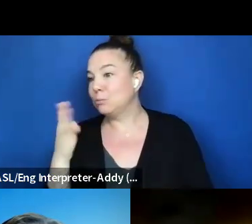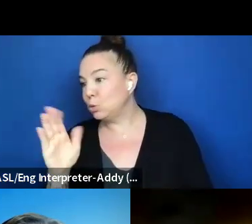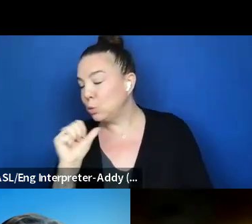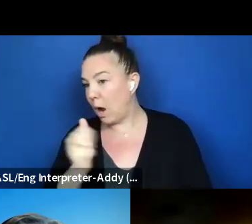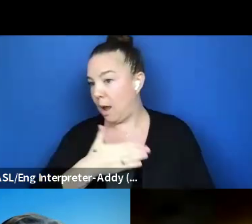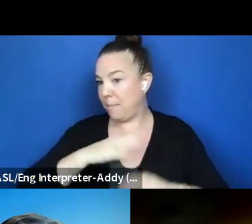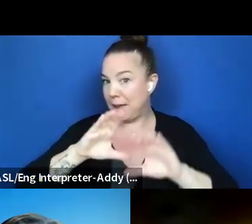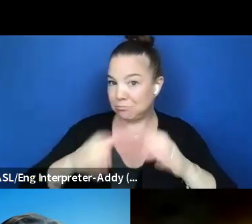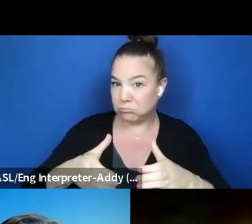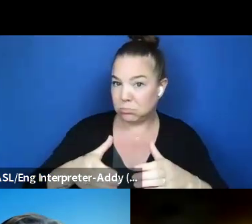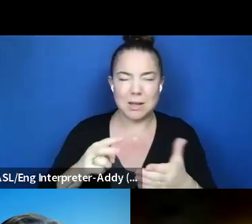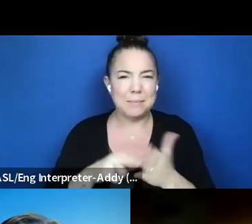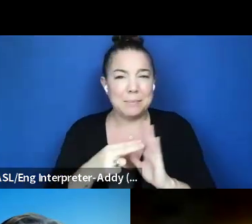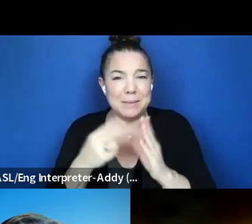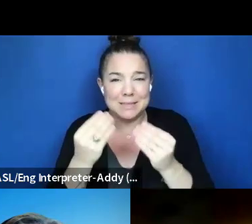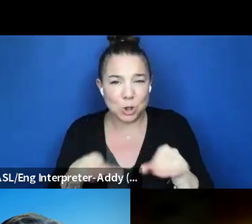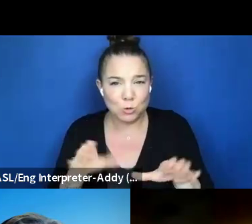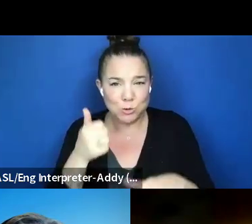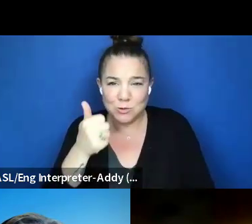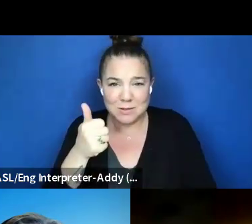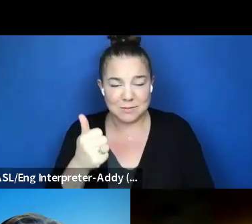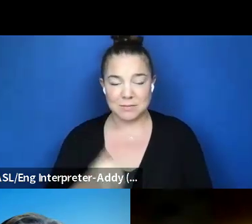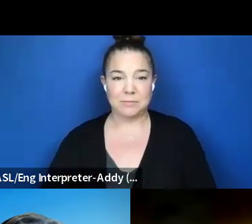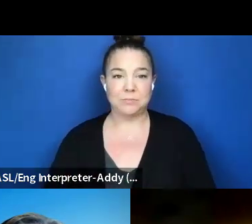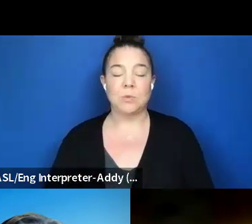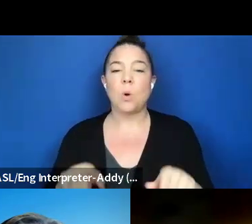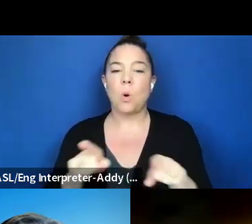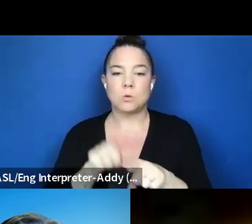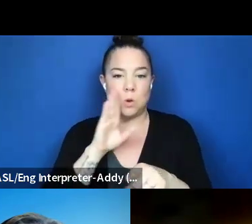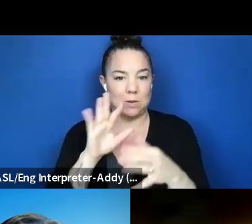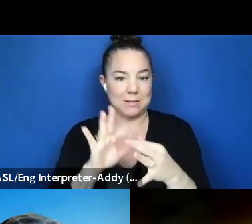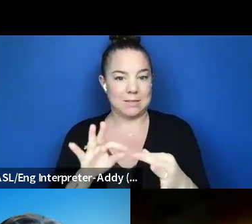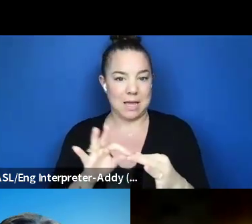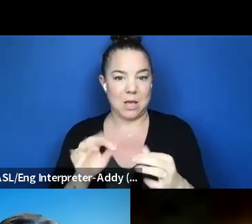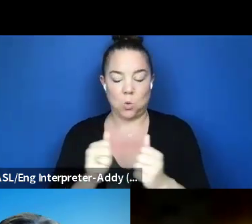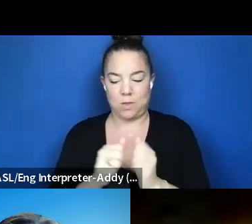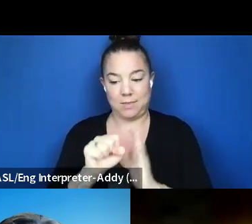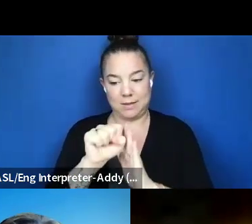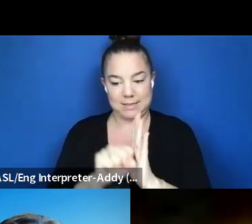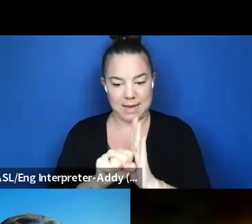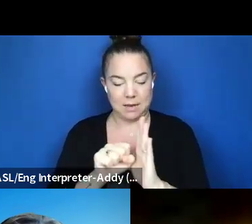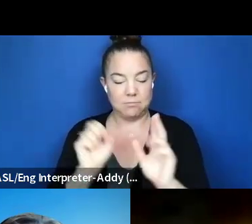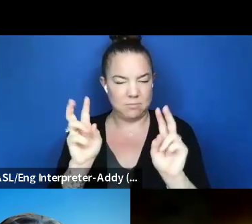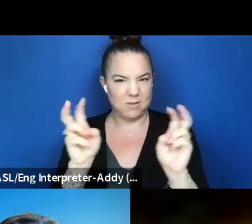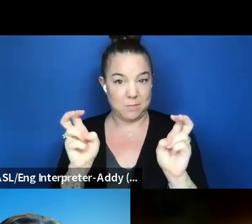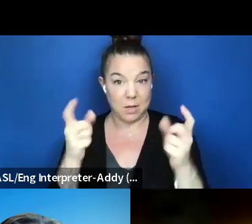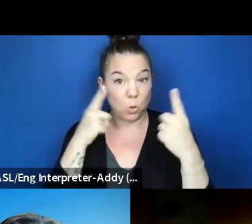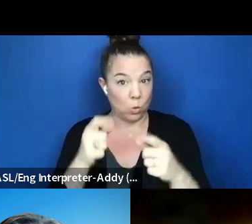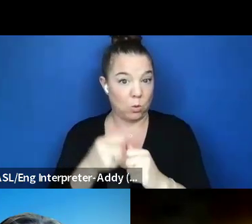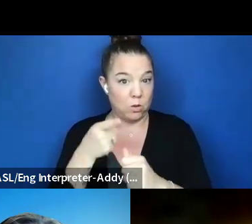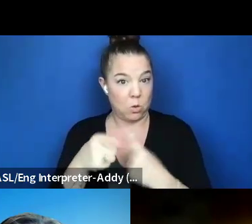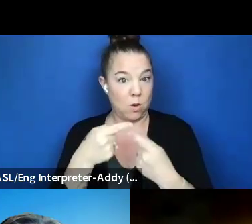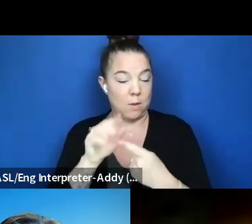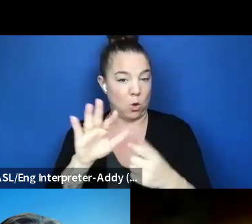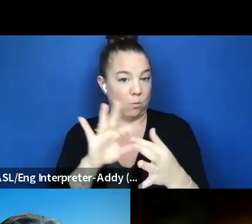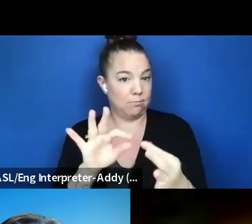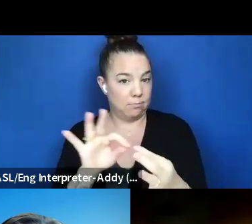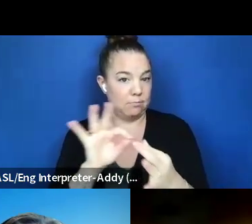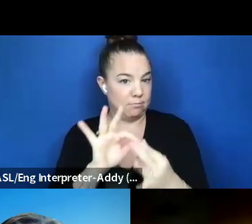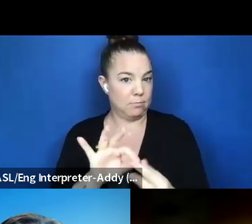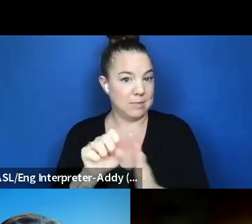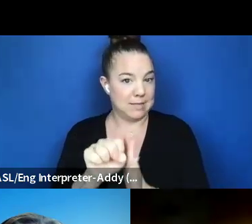Don Posh: And another thing that I would say is that with the state stuff, I I agree with you, and what used to happen here in Wisconsin is.